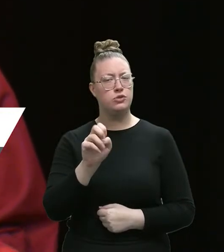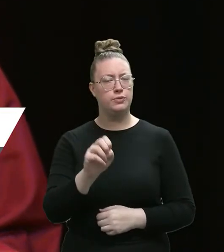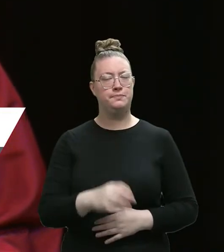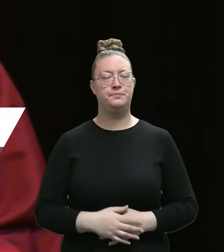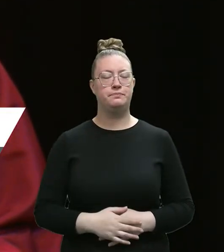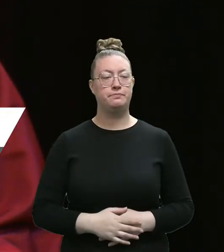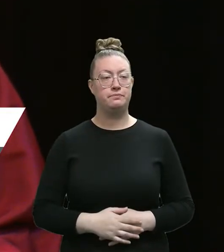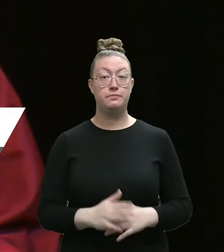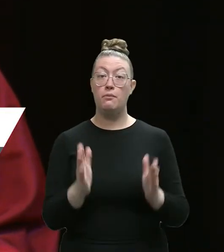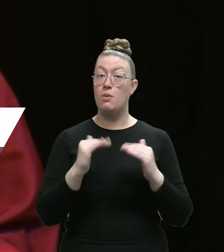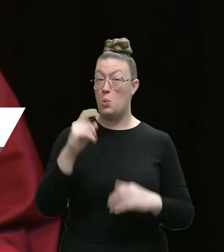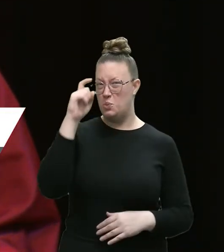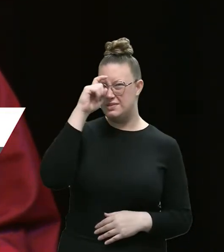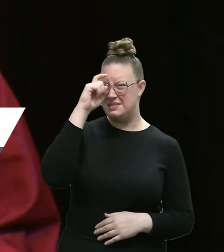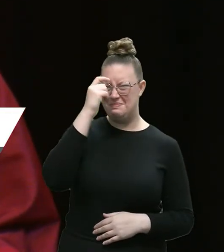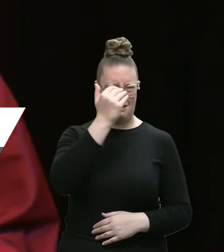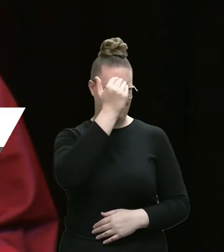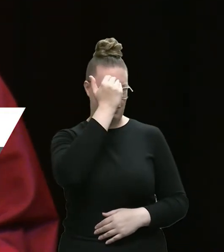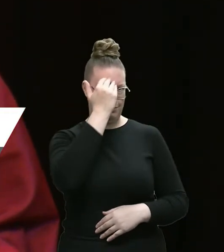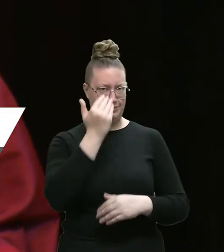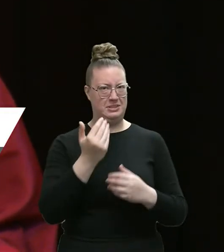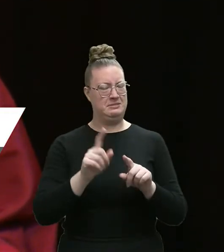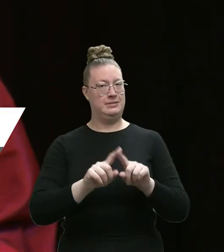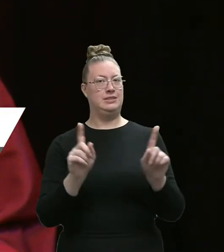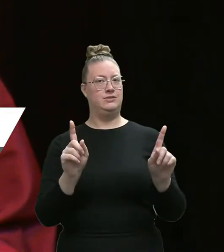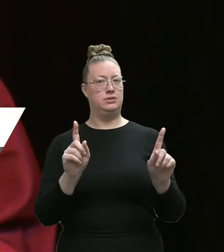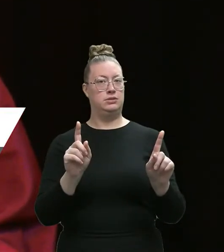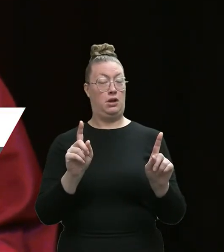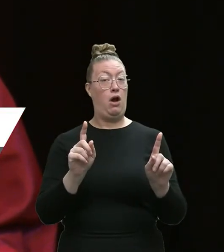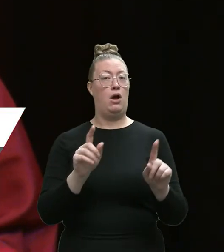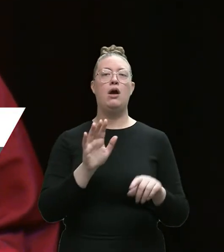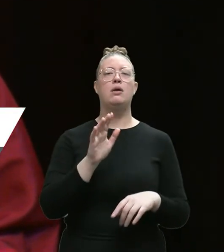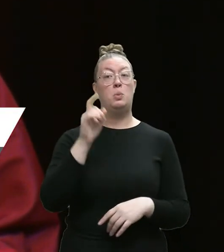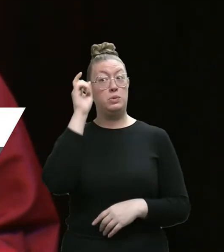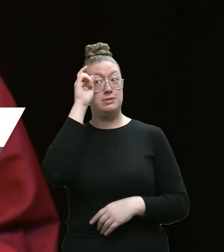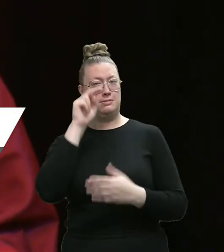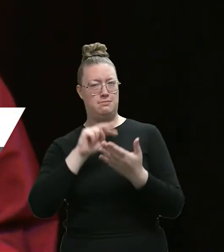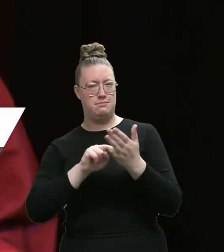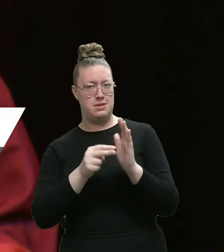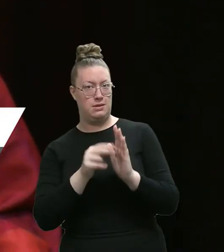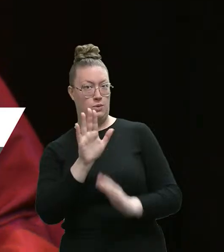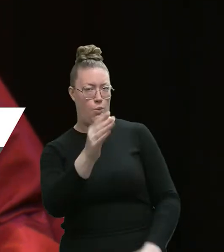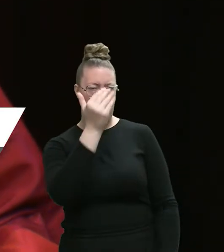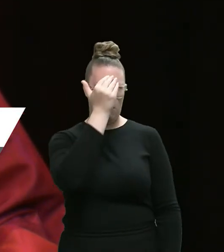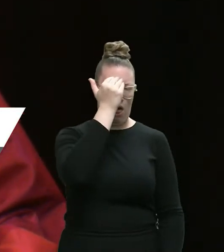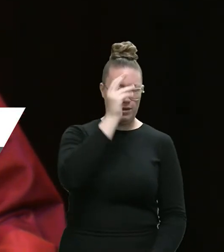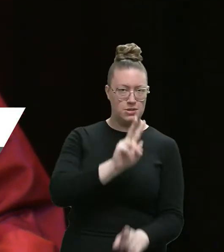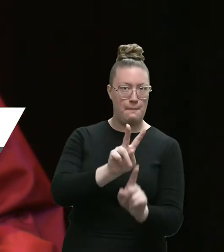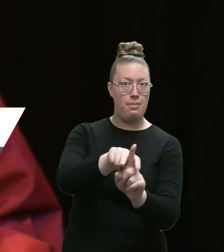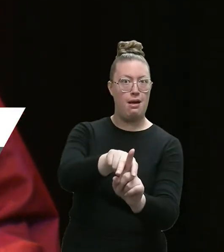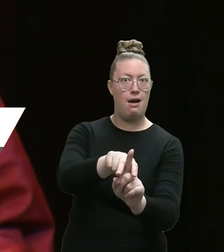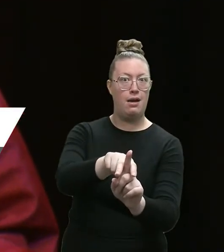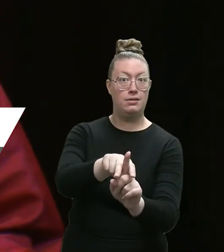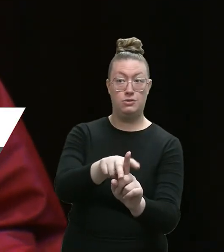Lastly, I would like to thank the faculty and staff for their amazing dedication to the students at this college. I I would would like --